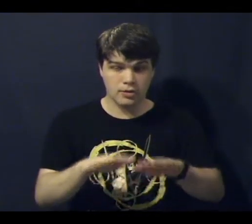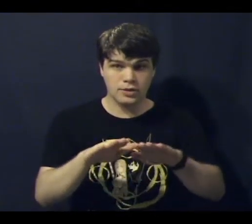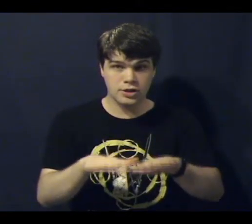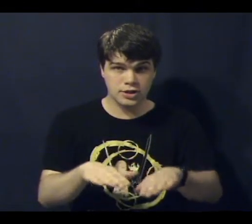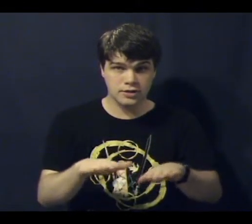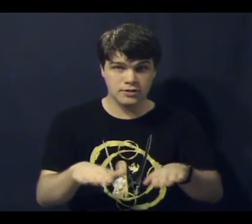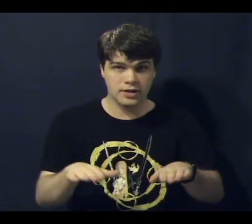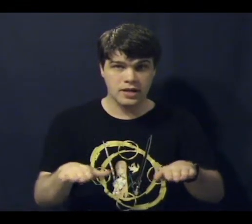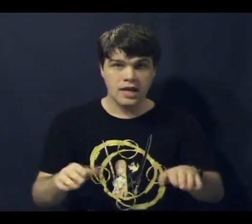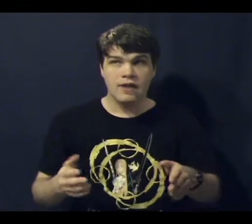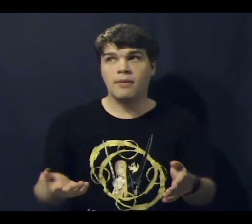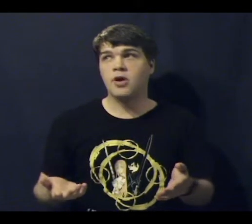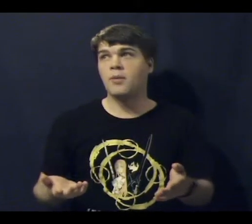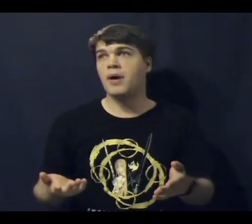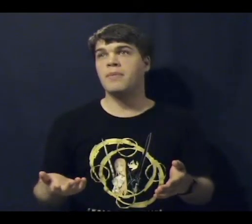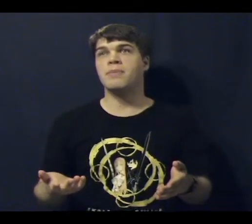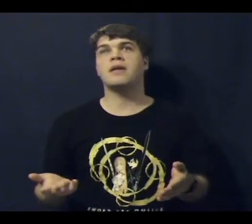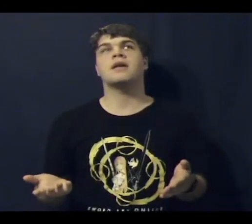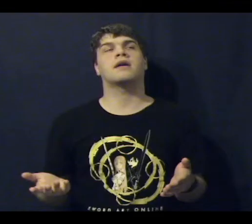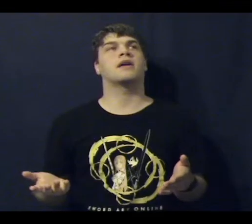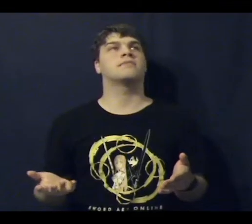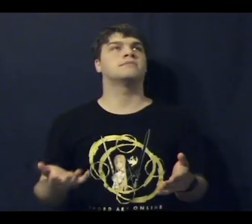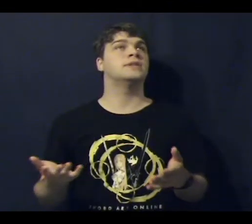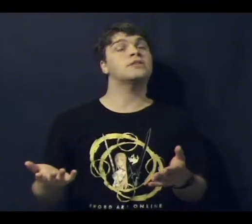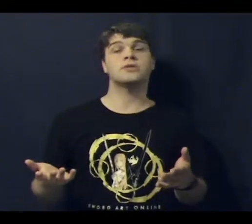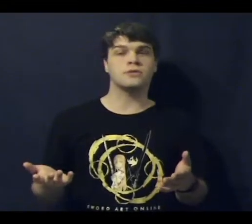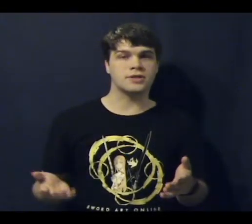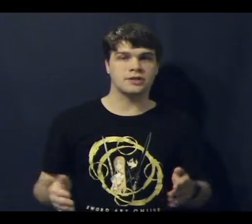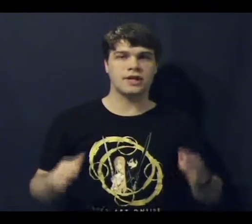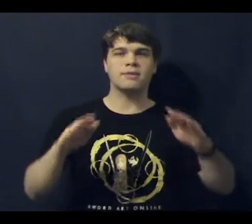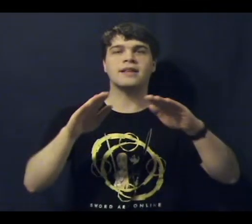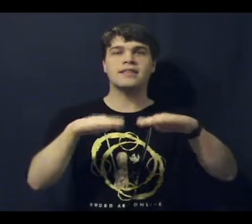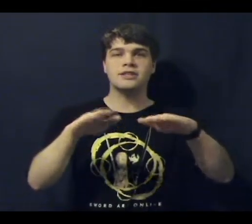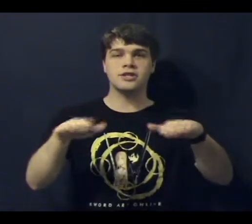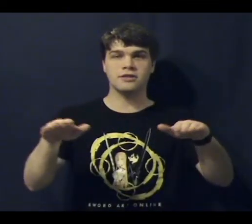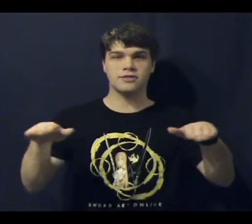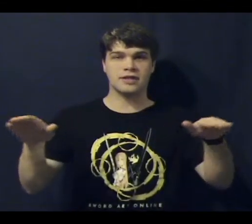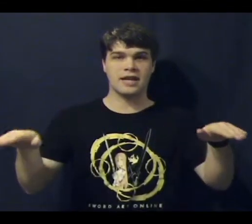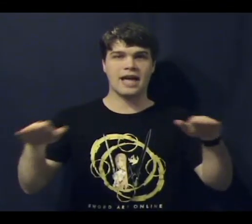Children. If I'm talking about maybe middle school children I could be like the children, and